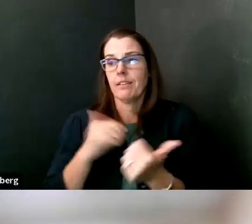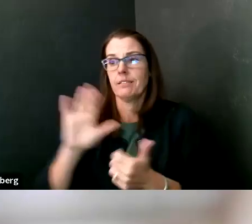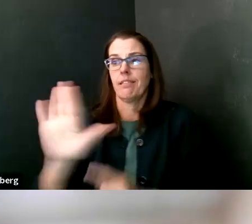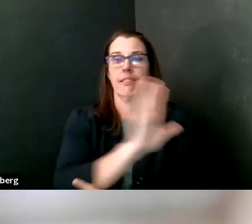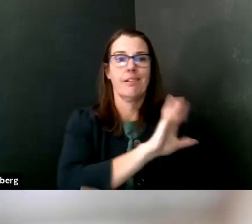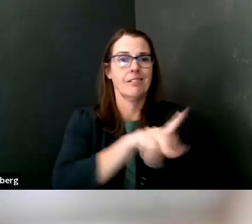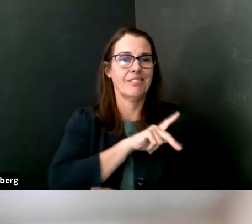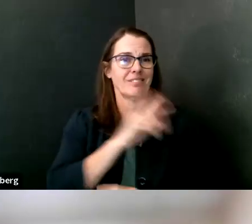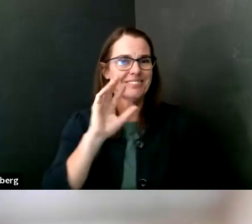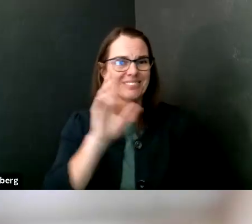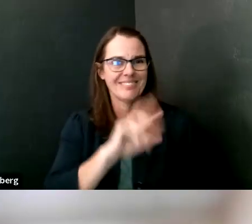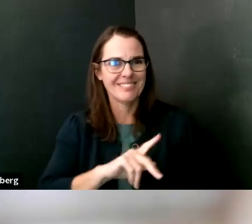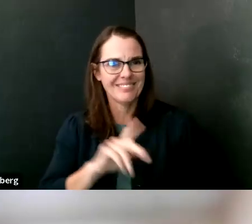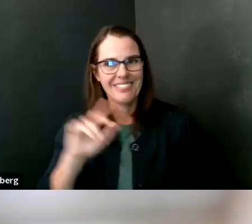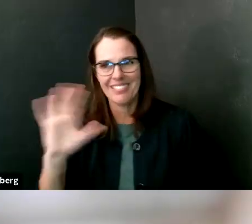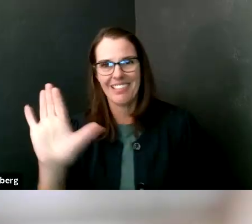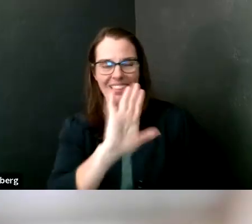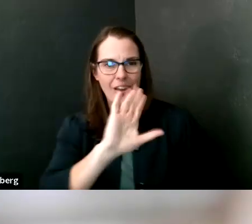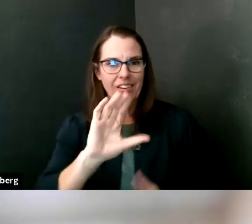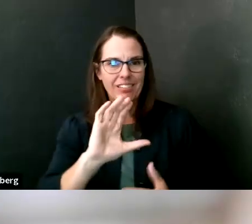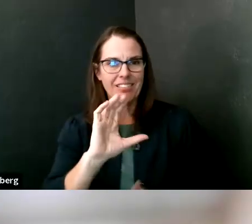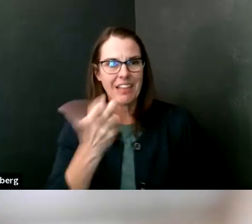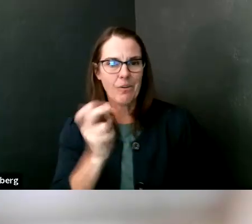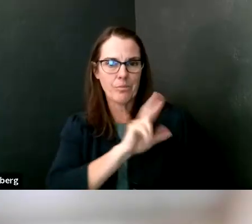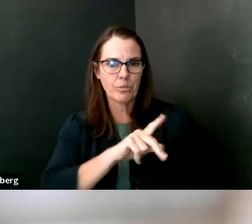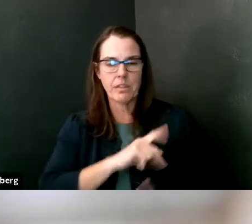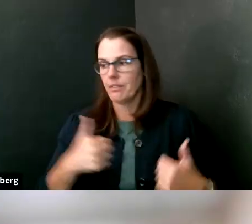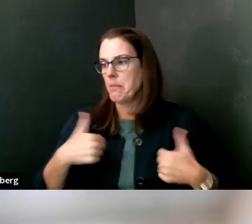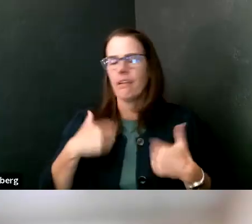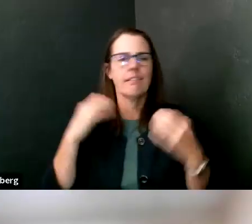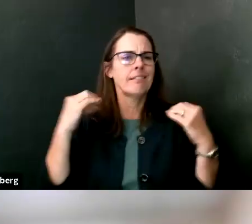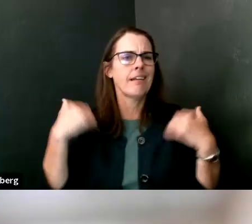There's like I and others have no problem being in front of camera or talking to people, but you got